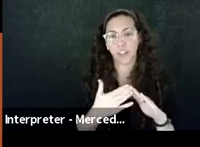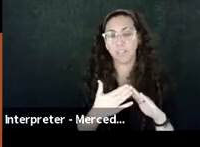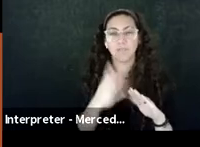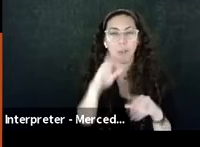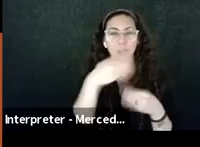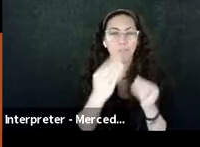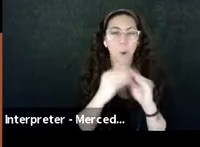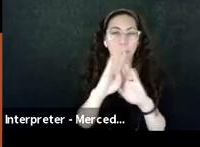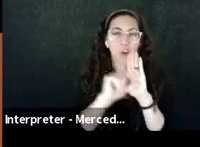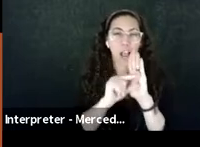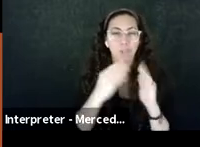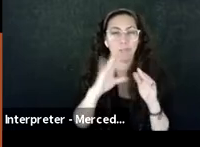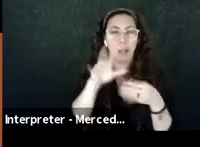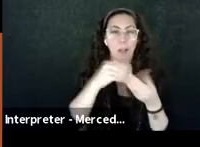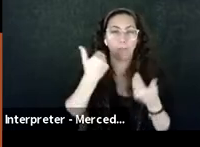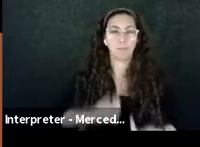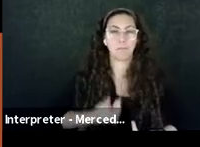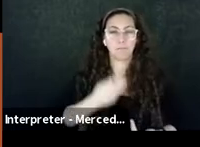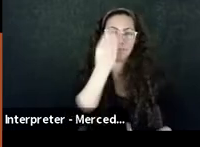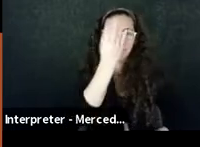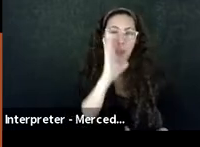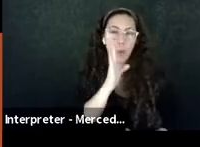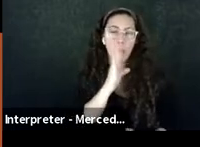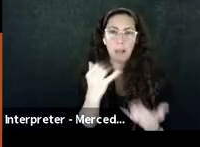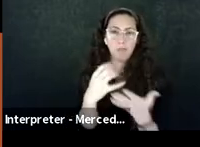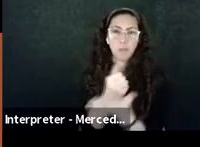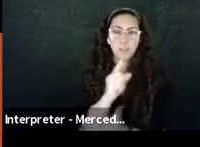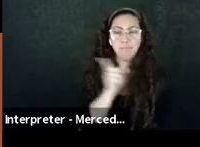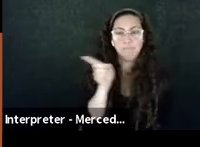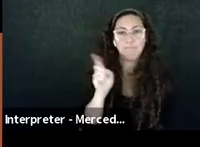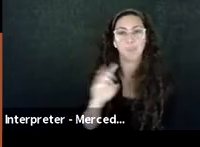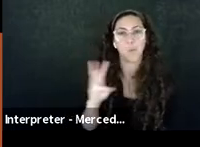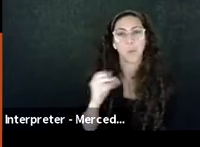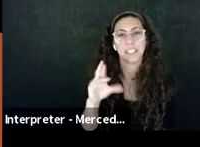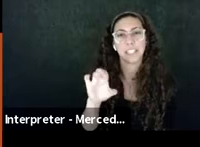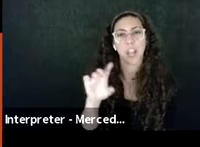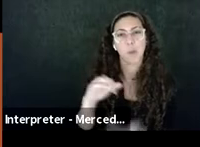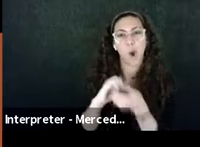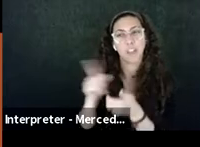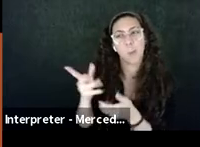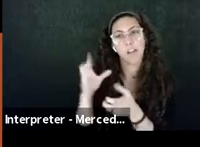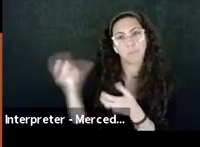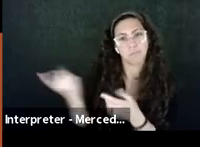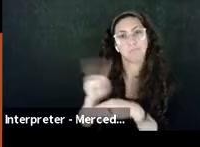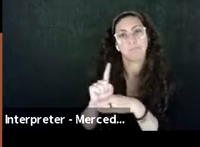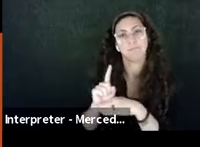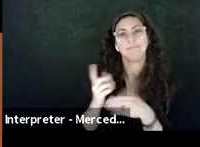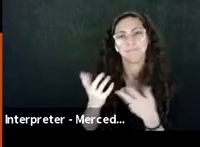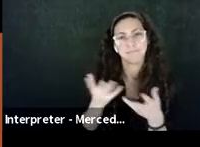Natalie Chavez: But I want to give an opportunity for our West care partners to also be able to introduce themselves. So Maria, did you want to introduce yourself.